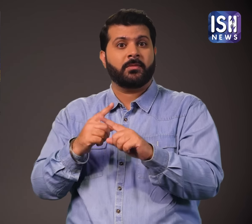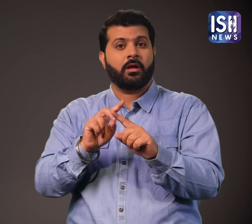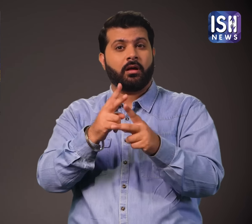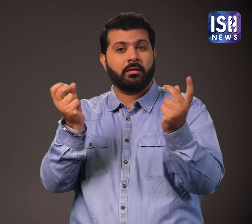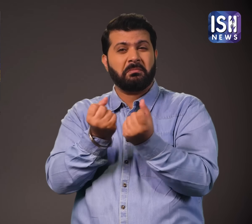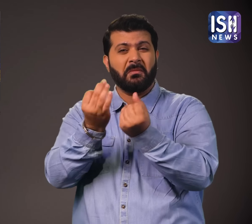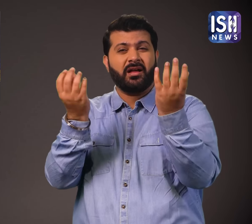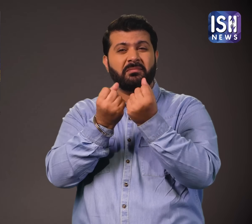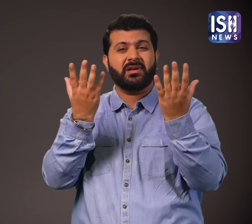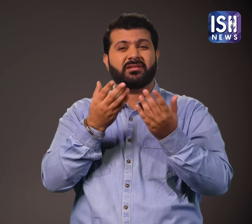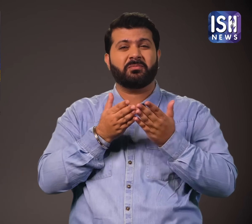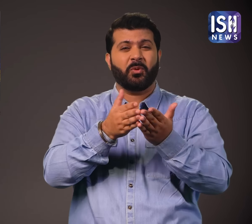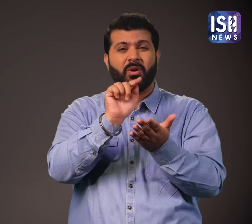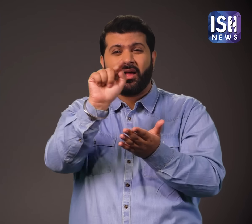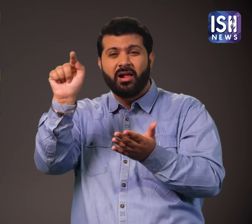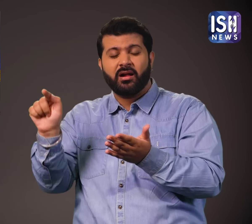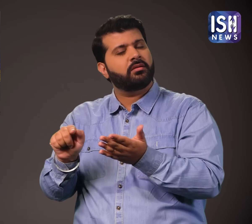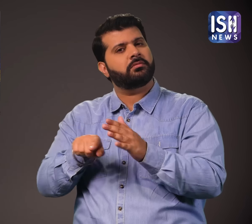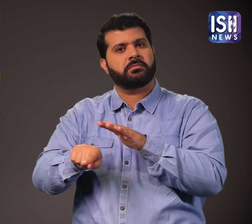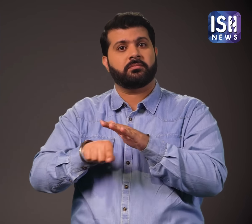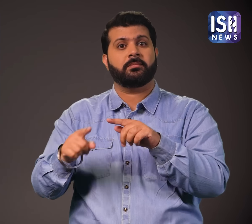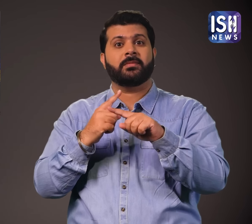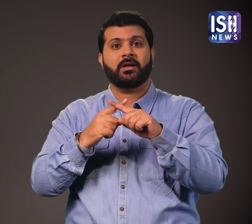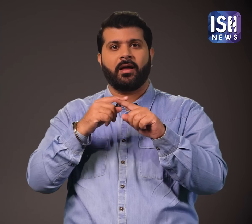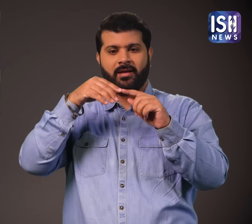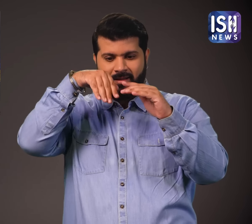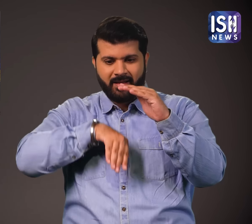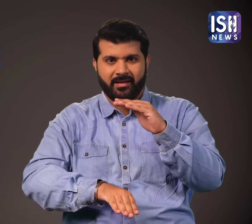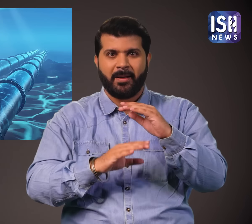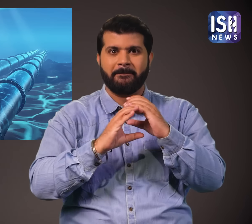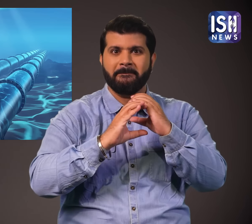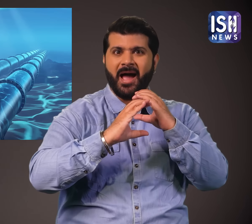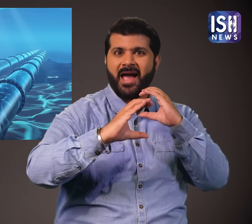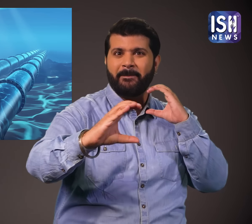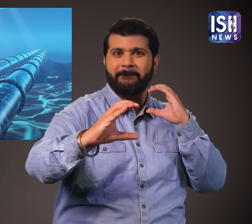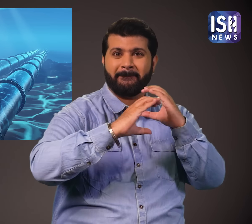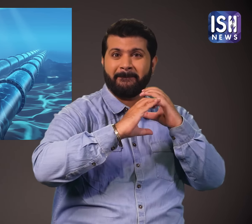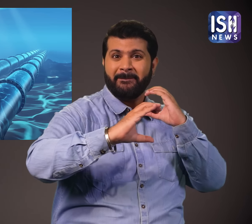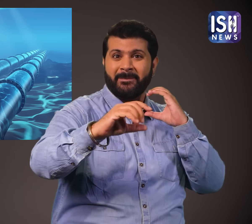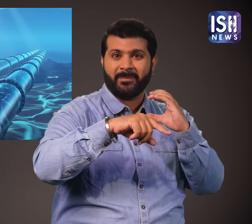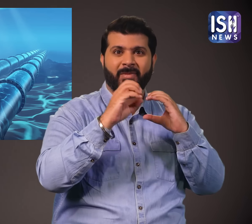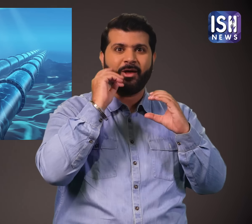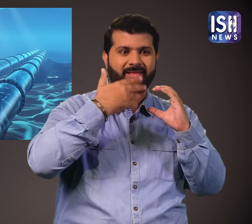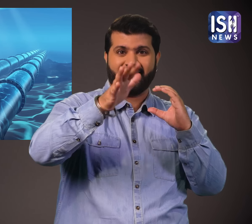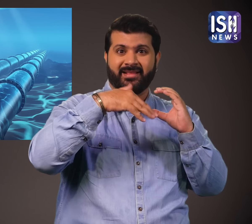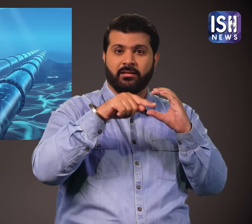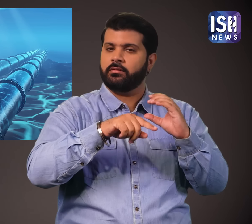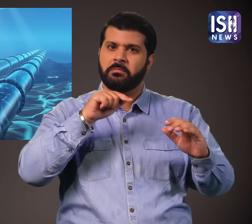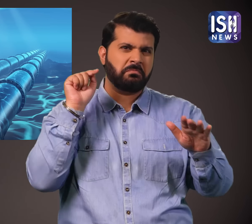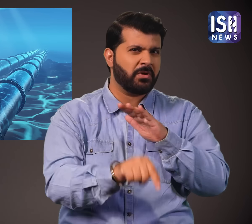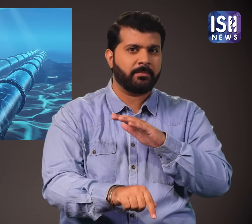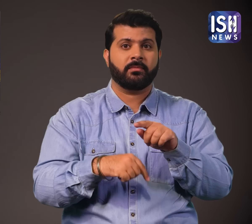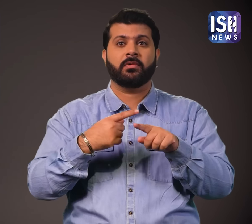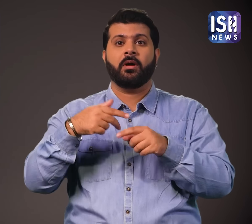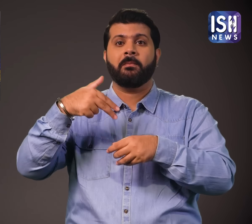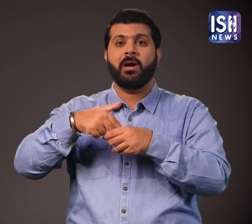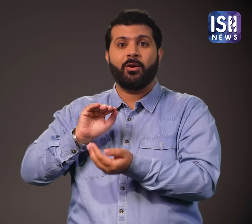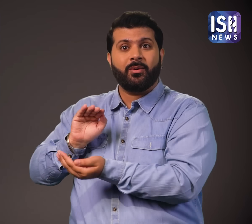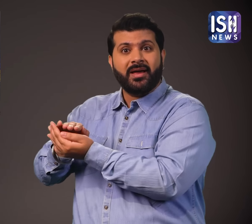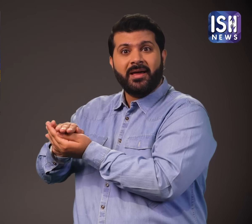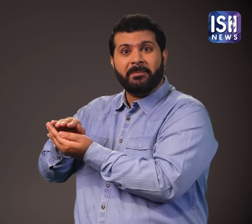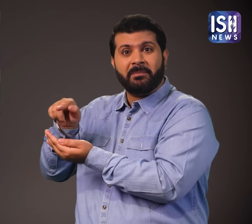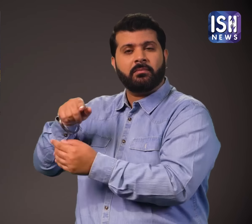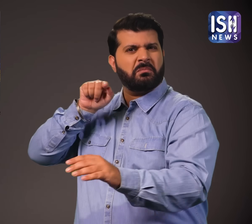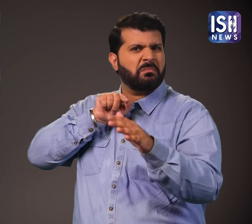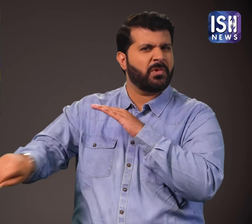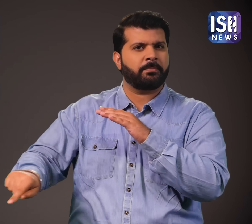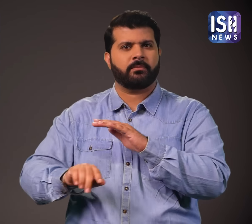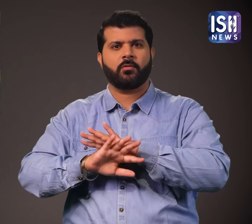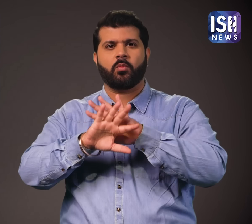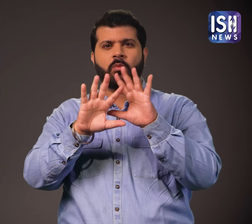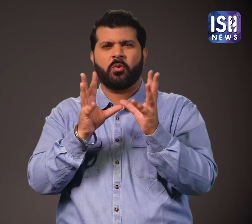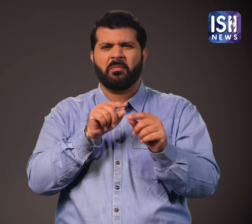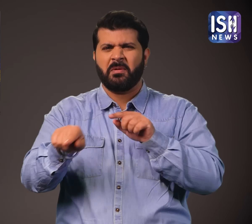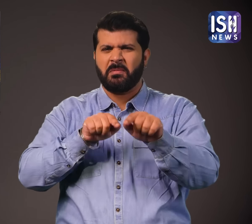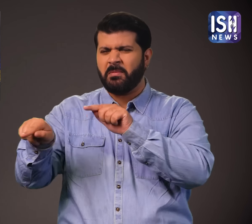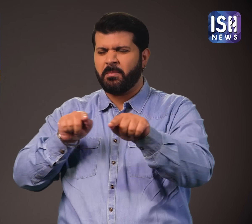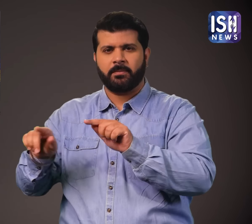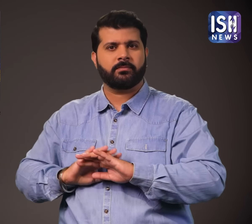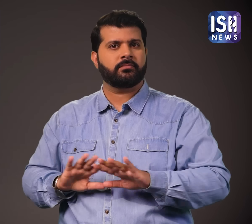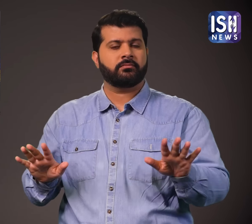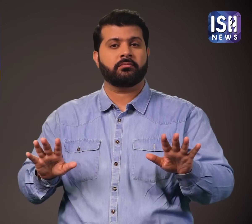Many other ports, pipelines, and fuel storage sites have been affected.